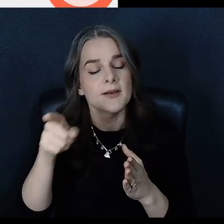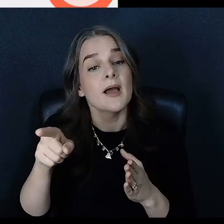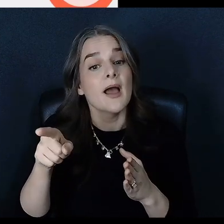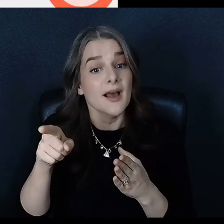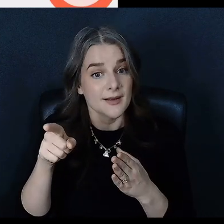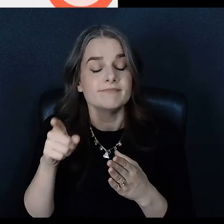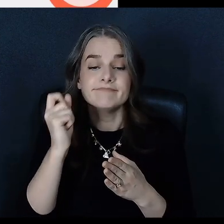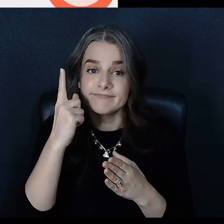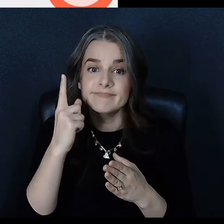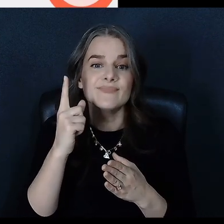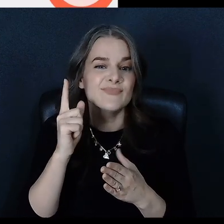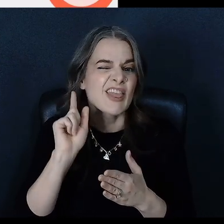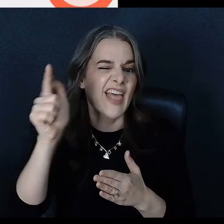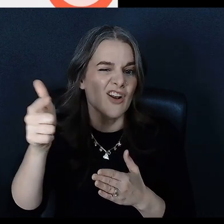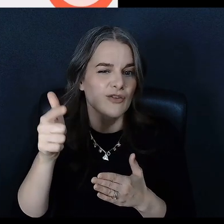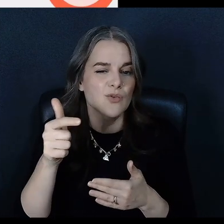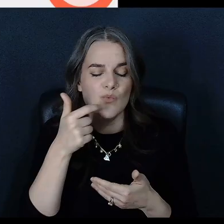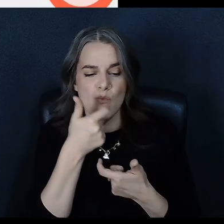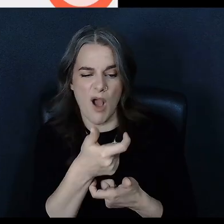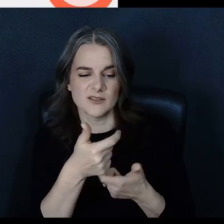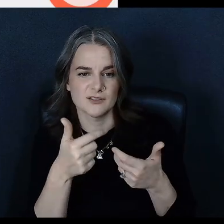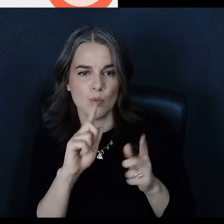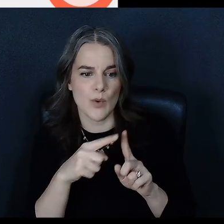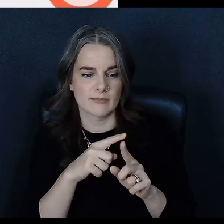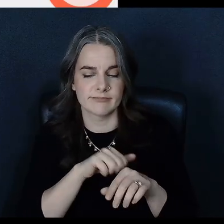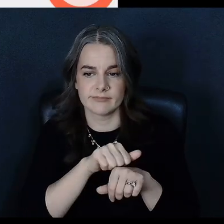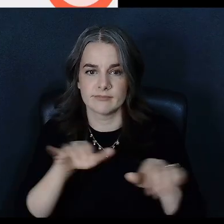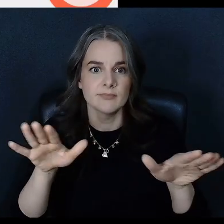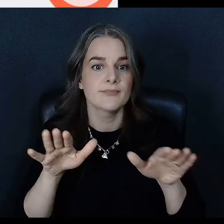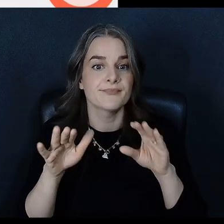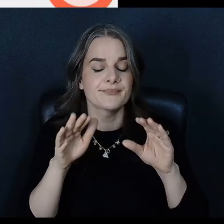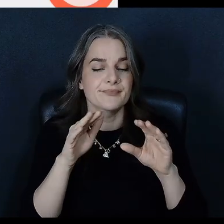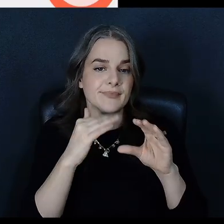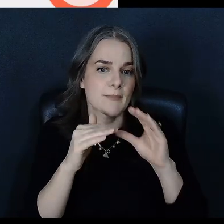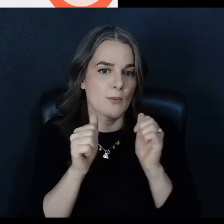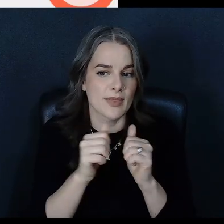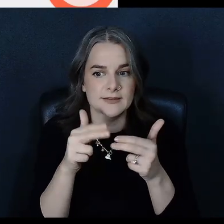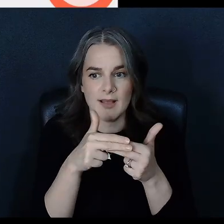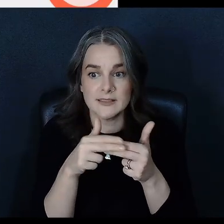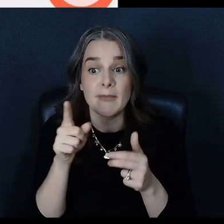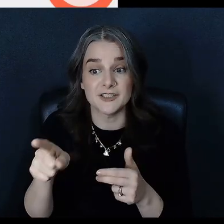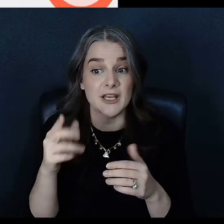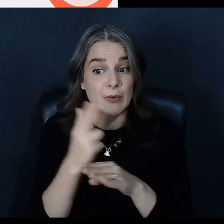to drive her wheelchair but also uses the MouthPad to control her electronics, which is really cool to check out.